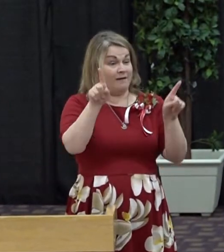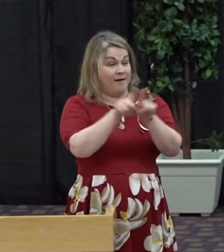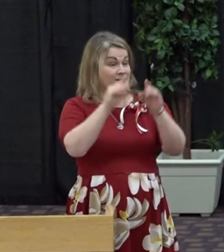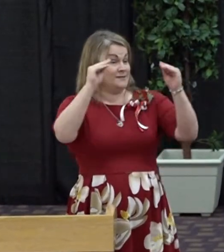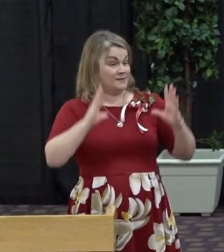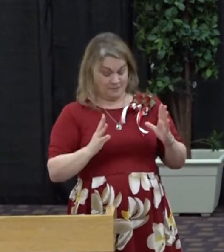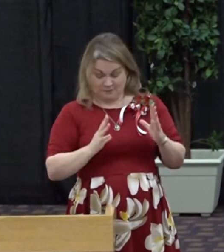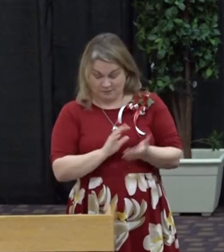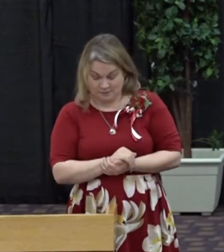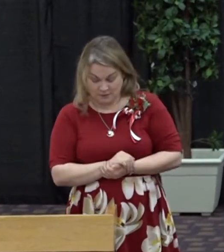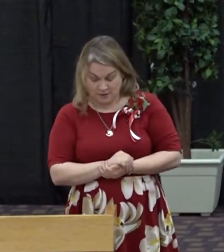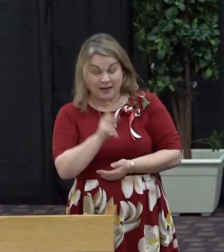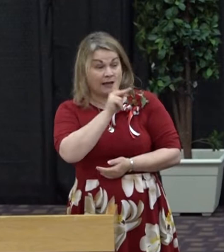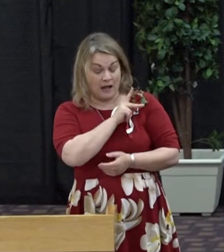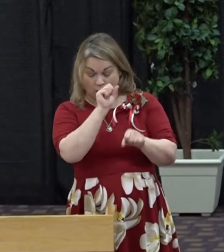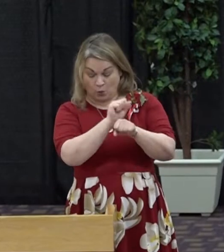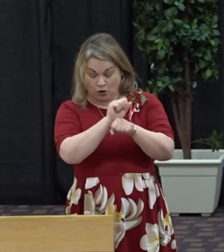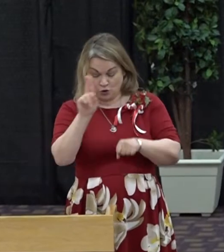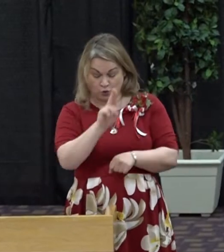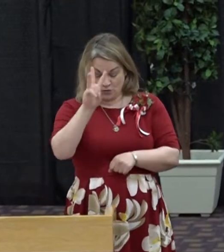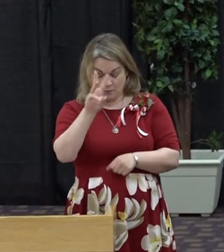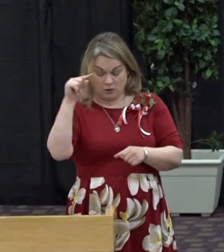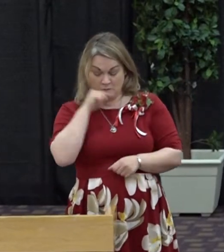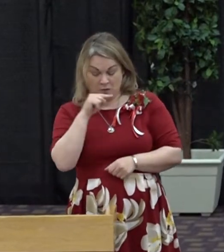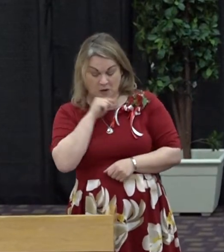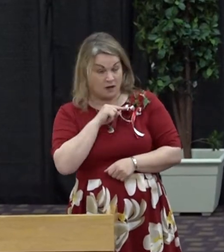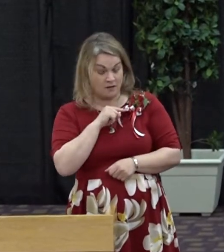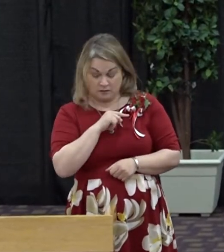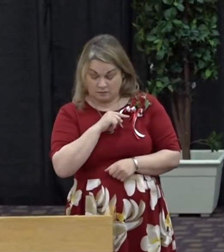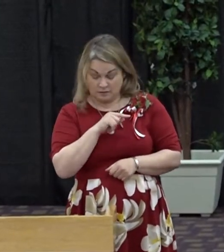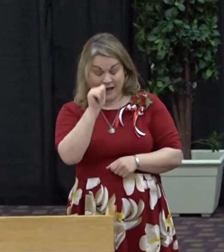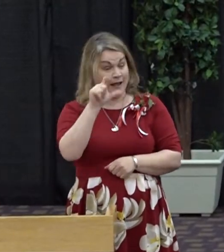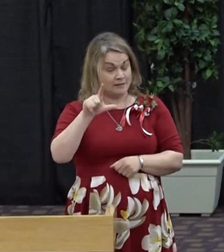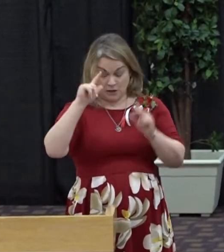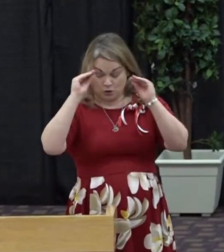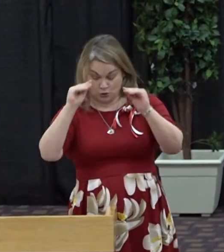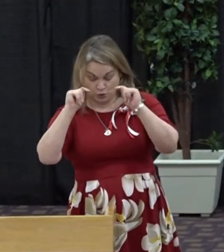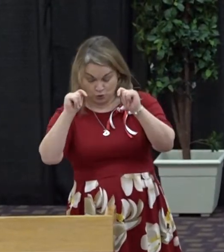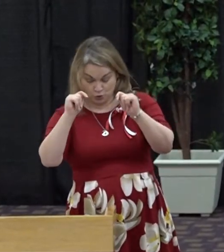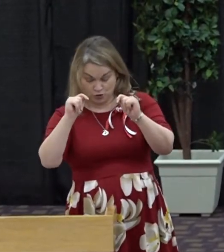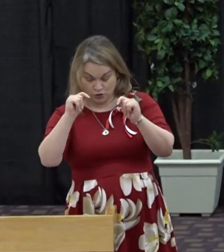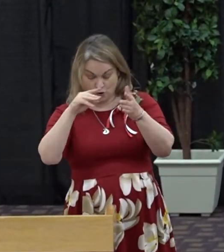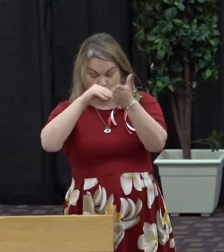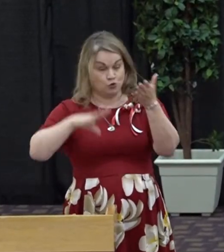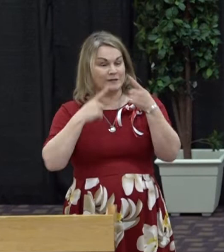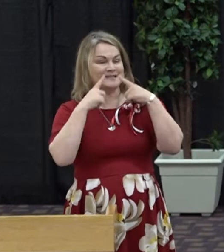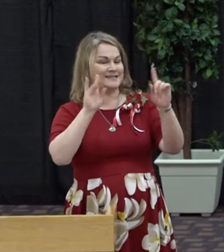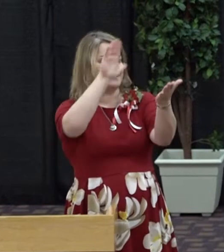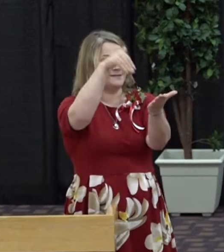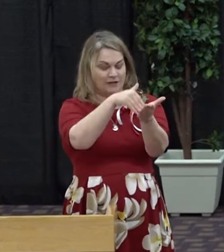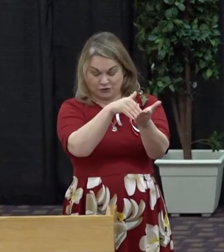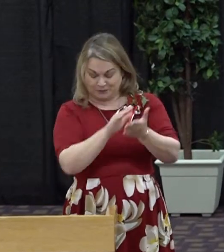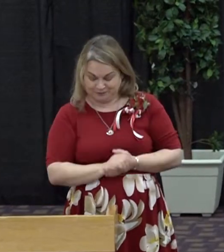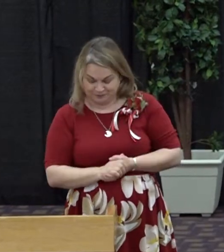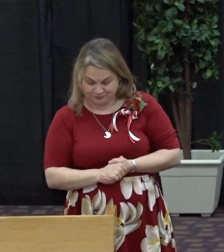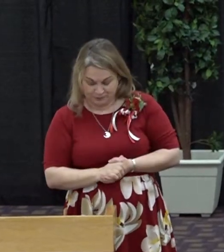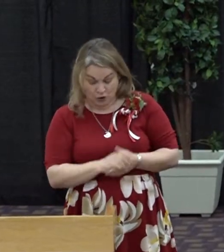Before joining WSD, Katelyn worked at UW-Milwaukee as an ASL tutor at the Student Success Center.